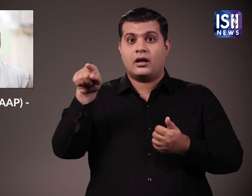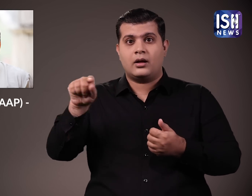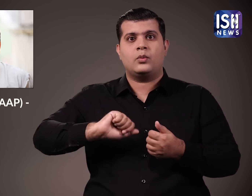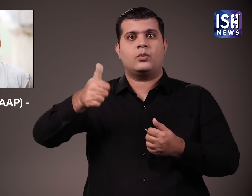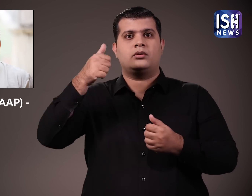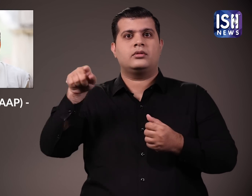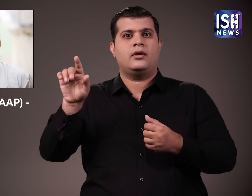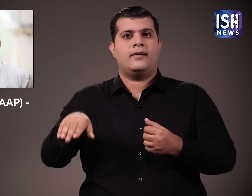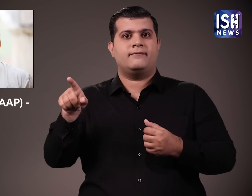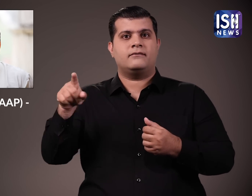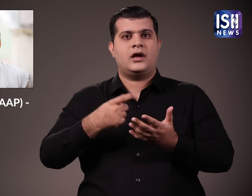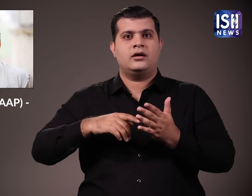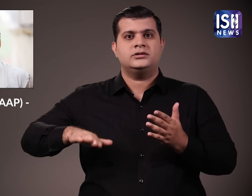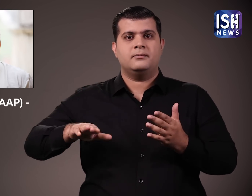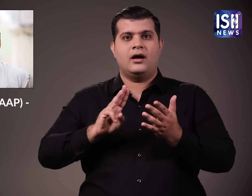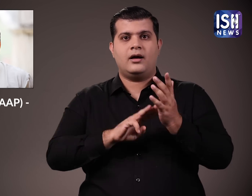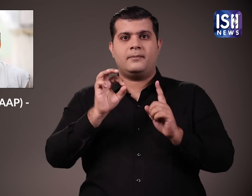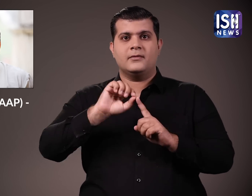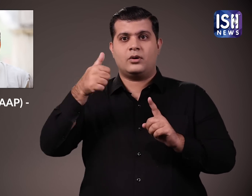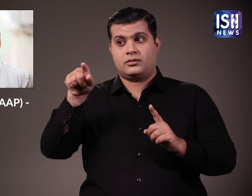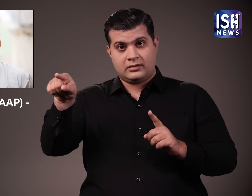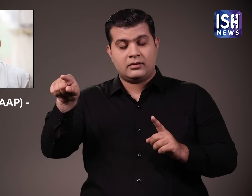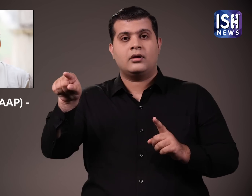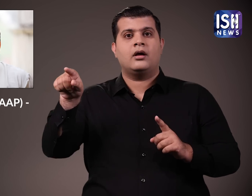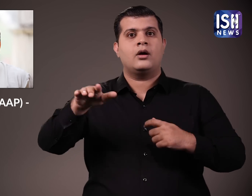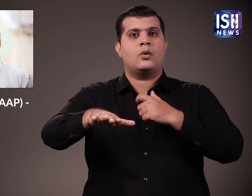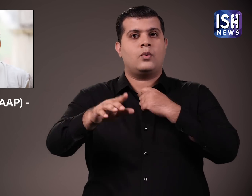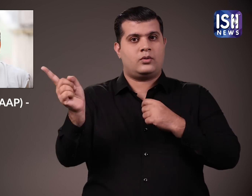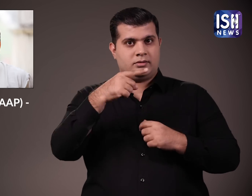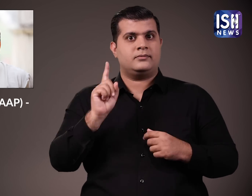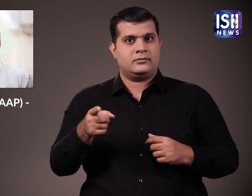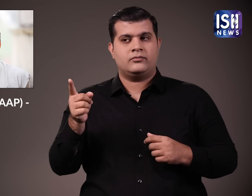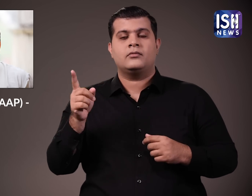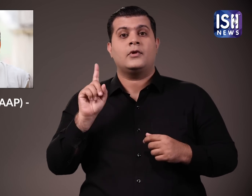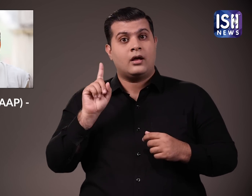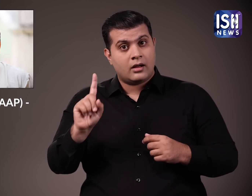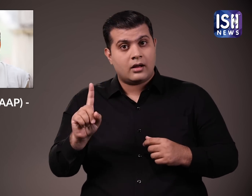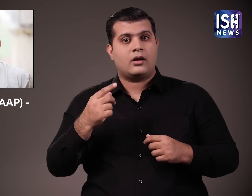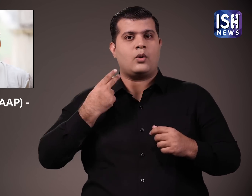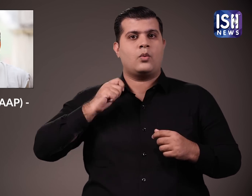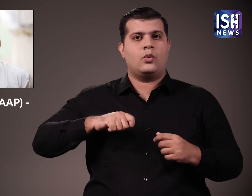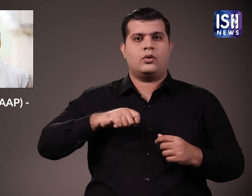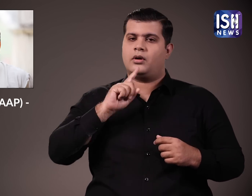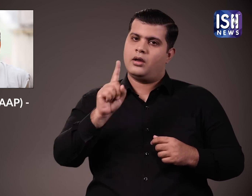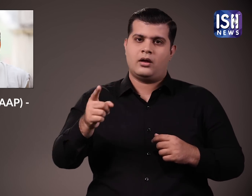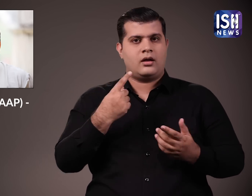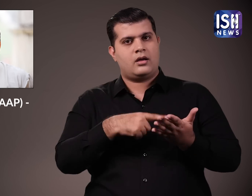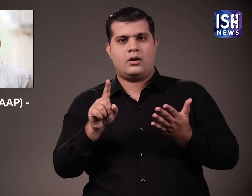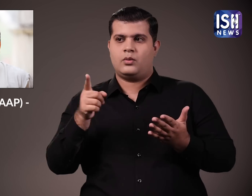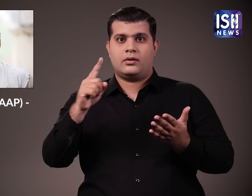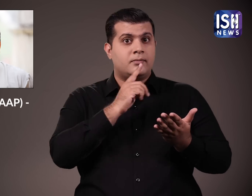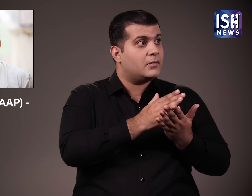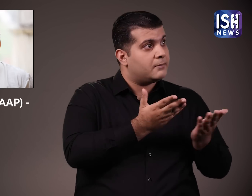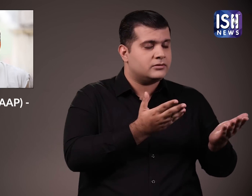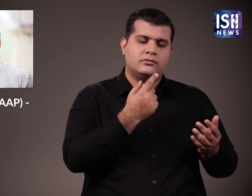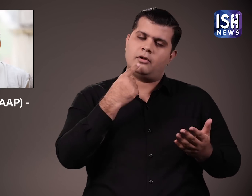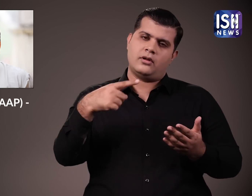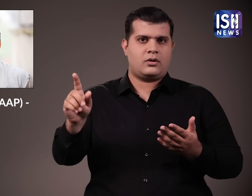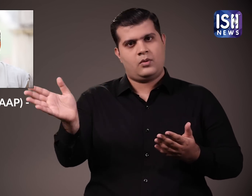He had won the Rajya Sabha MP elections, and the Delhi Court allowed him to take the oath.